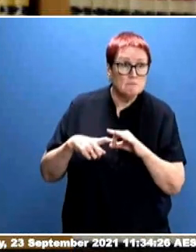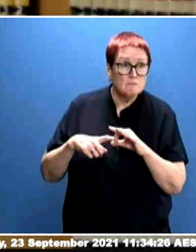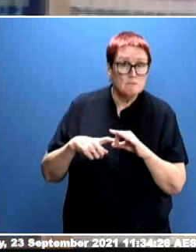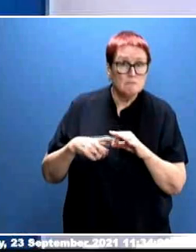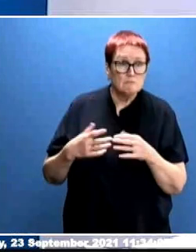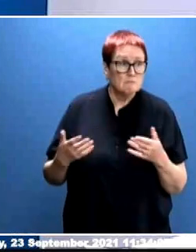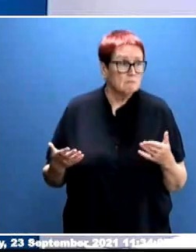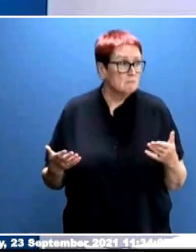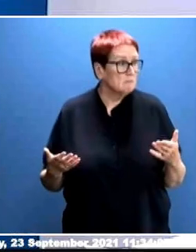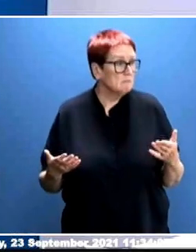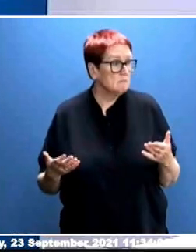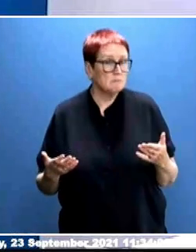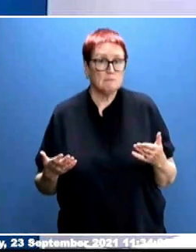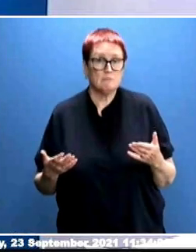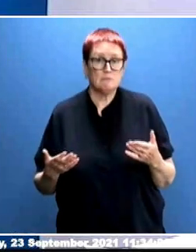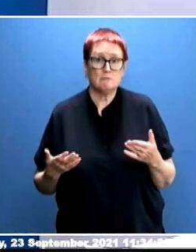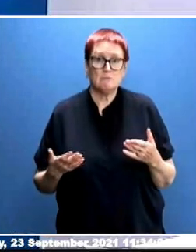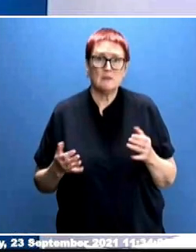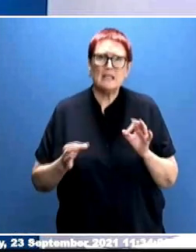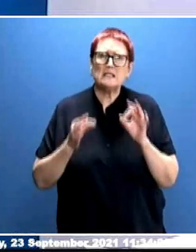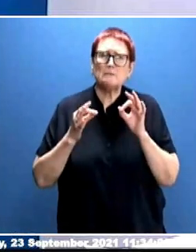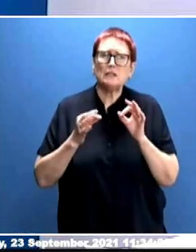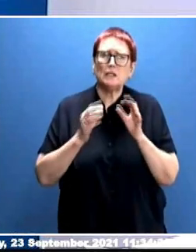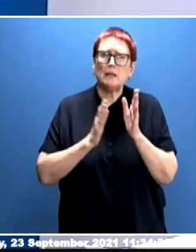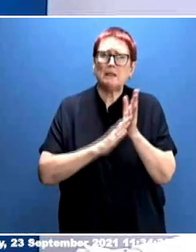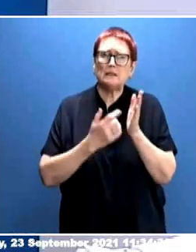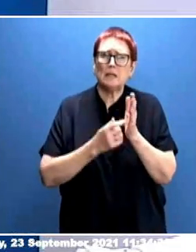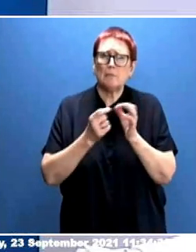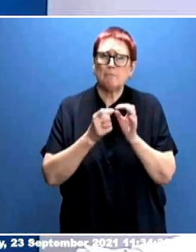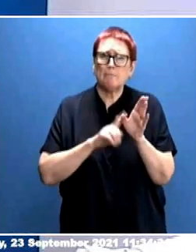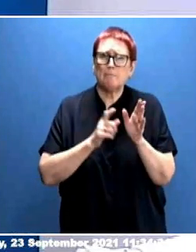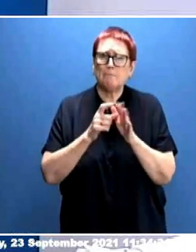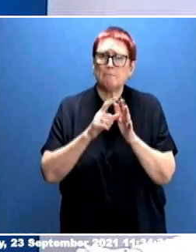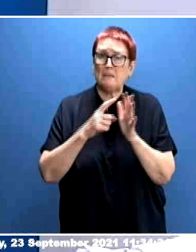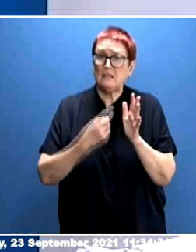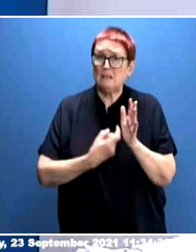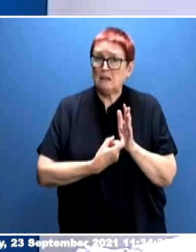any questions, and in particular Mr Bydder, do you wish to ask Dr Thompson any questions?